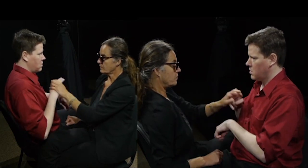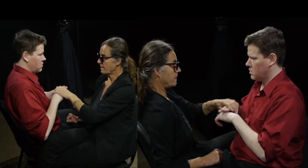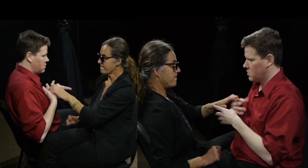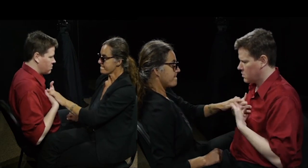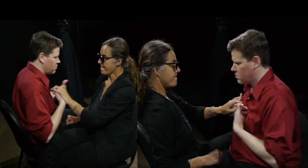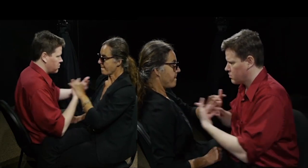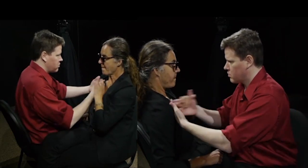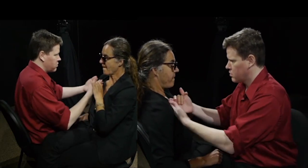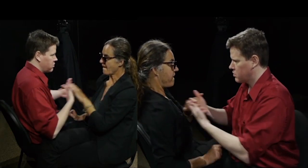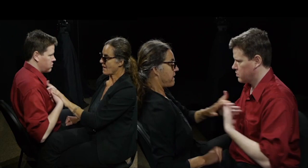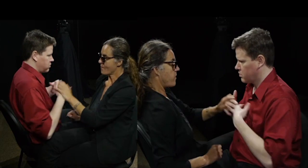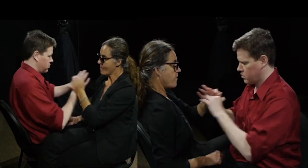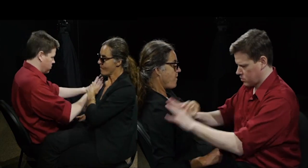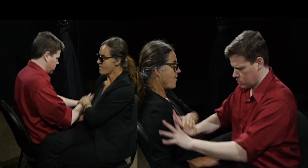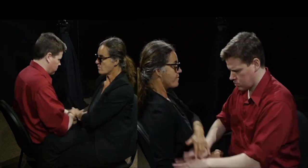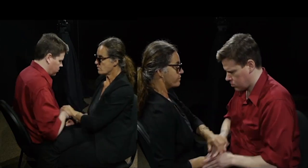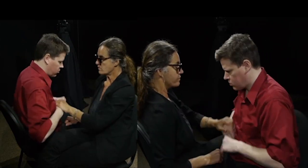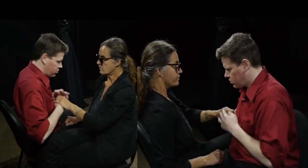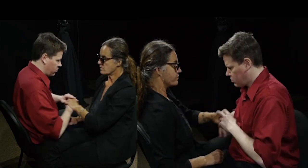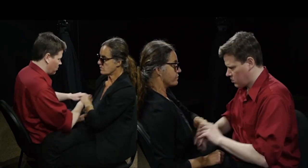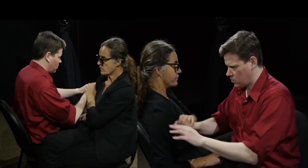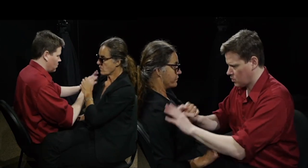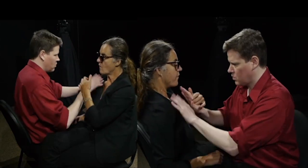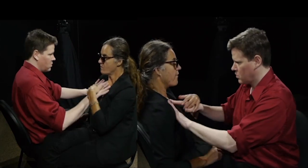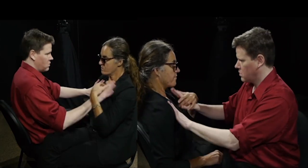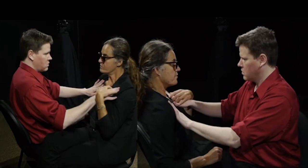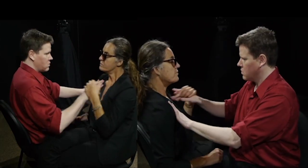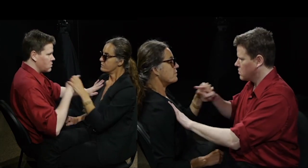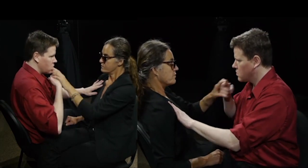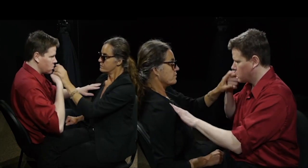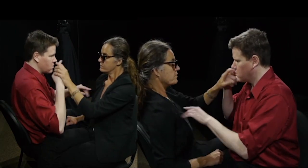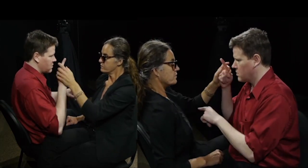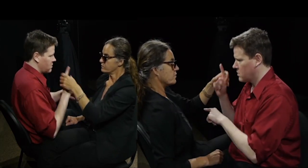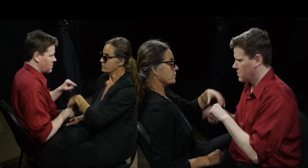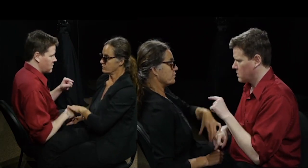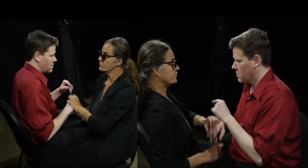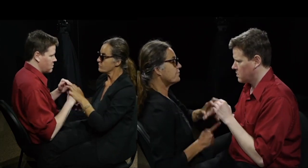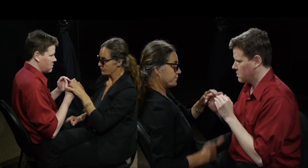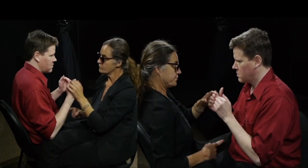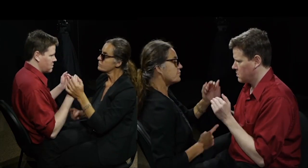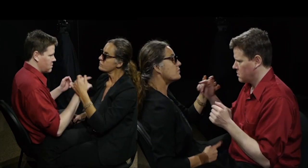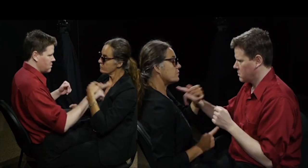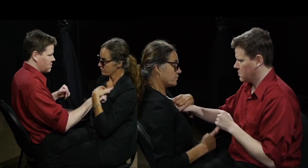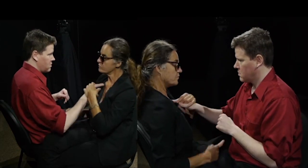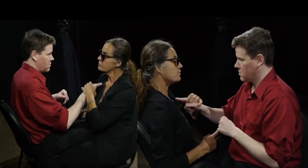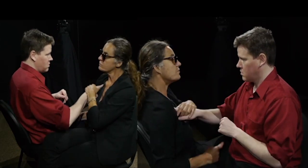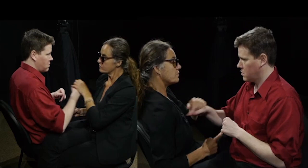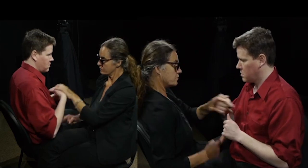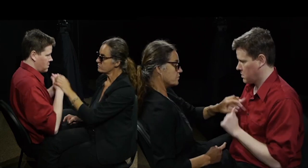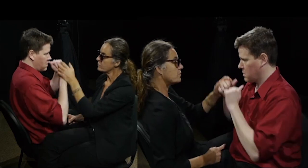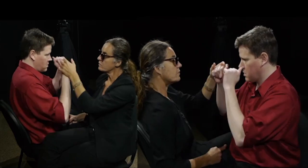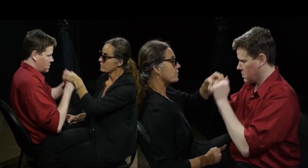in a way that is unsurpassed by hearing or sighted peers. Although you and I can teach sighted hearing or Deaf people